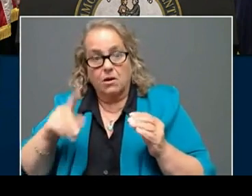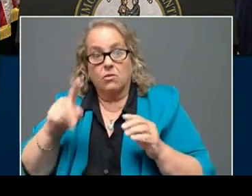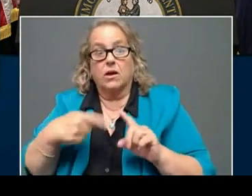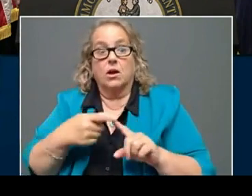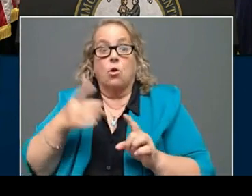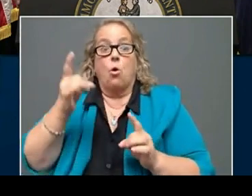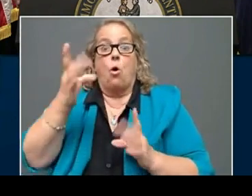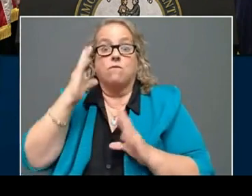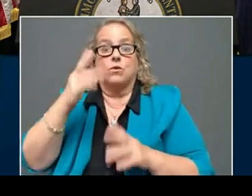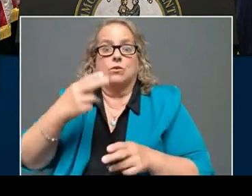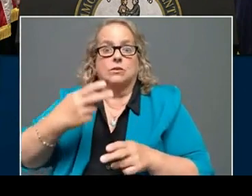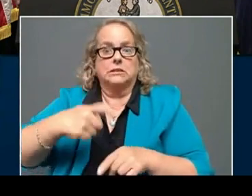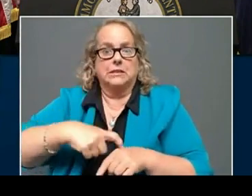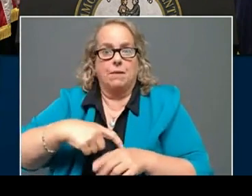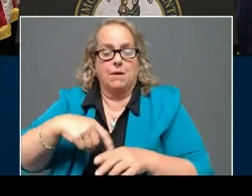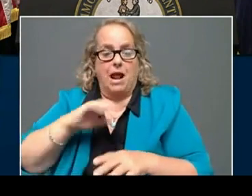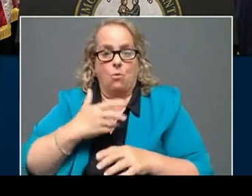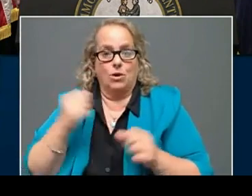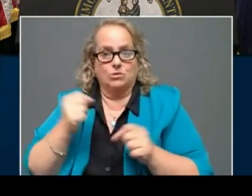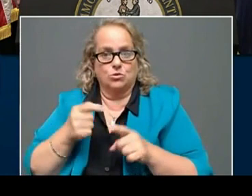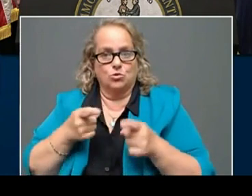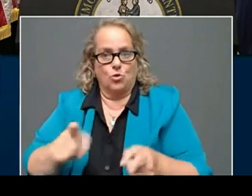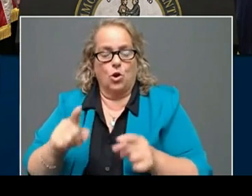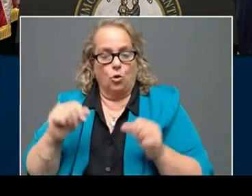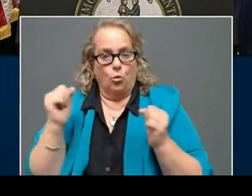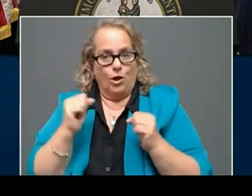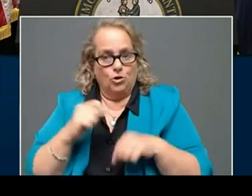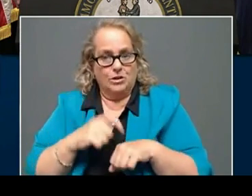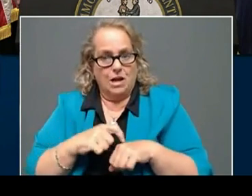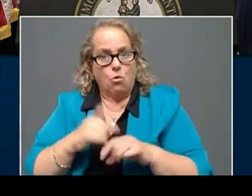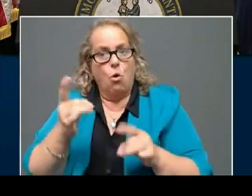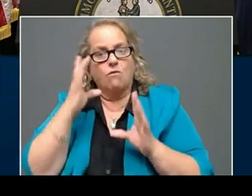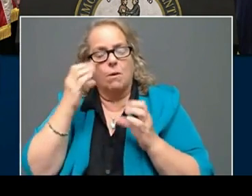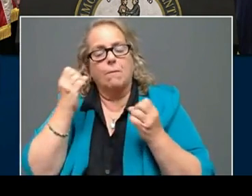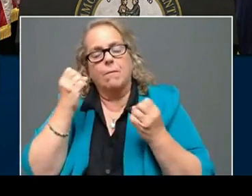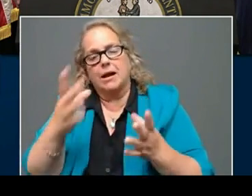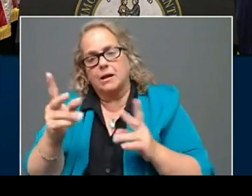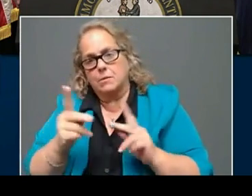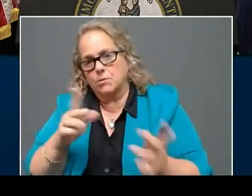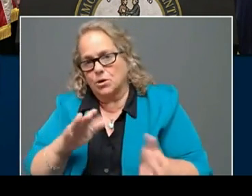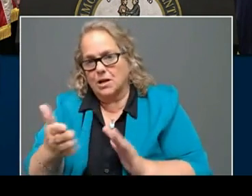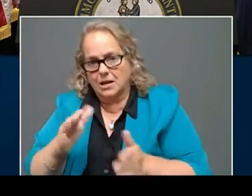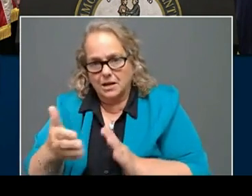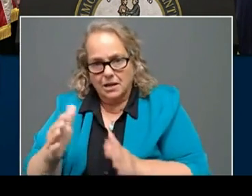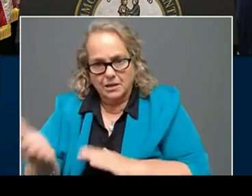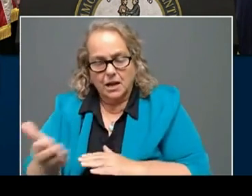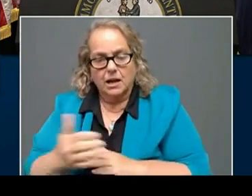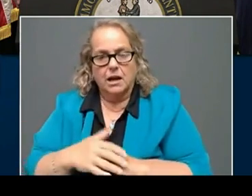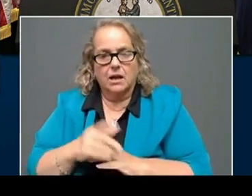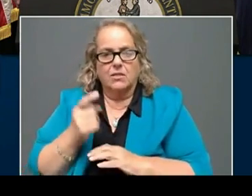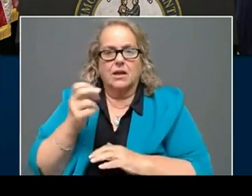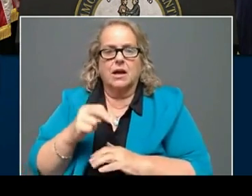over the winter where we lost so many people. And then we saw major major